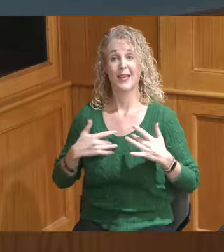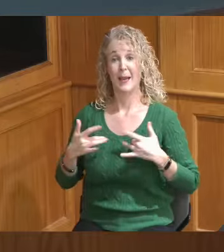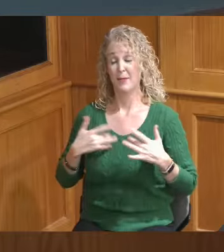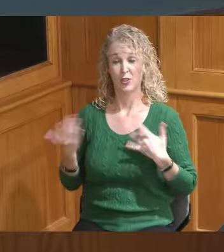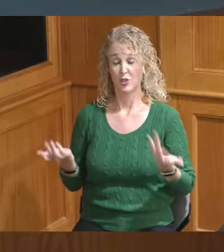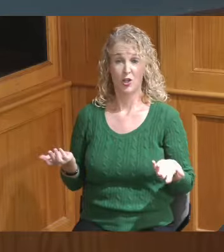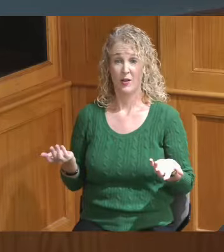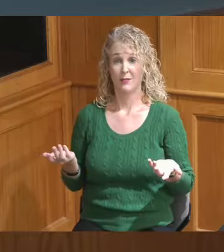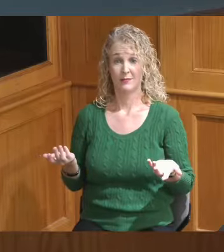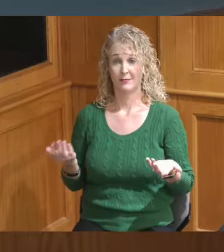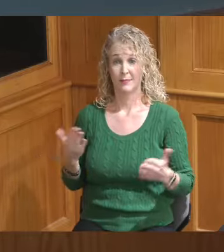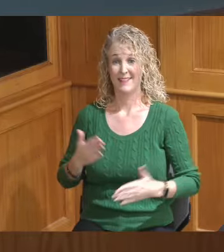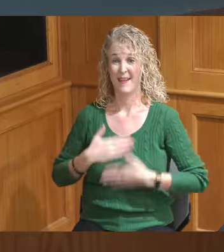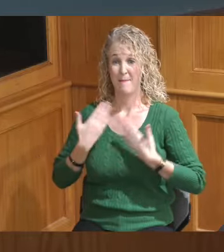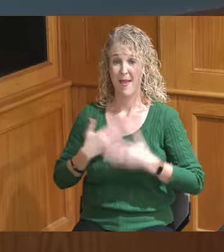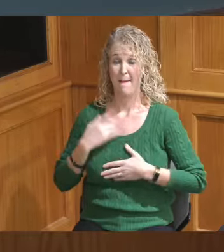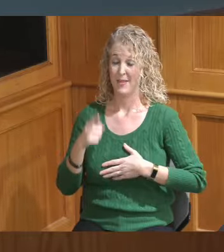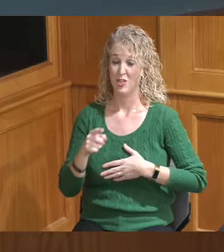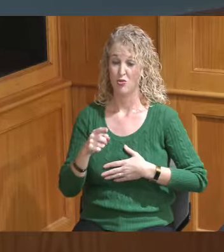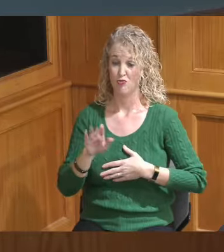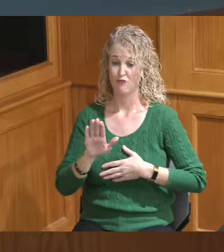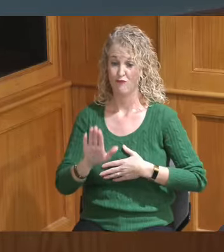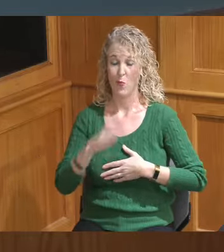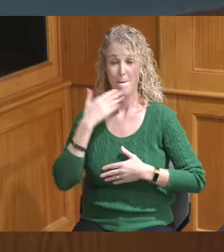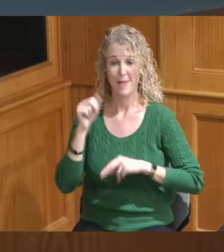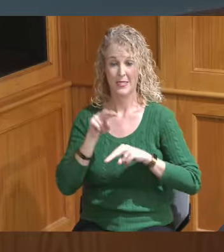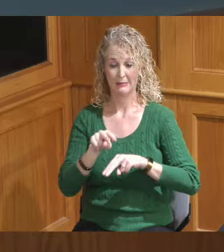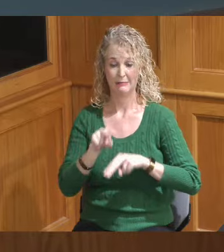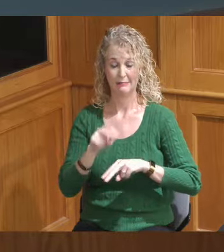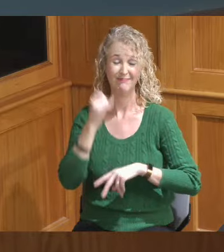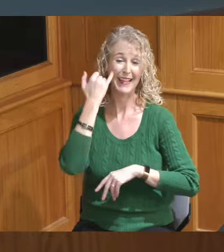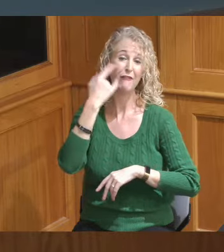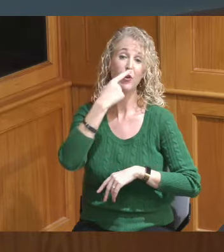level but I'm glad you're all keeping an eye on it and if you could provide us as you come in